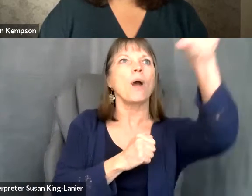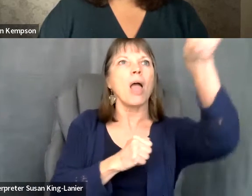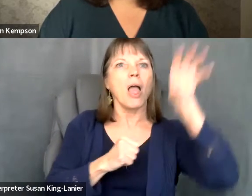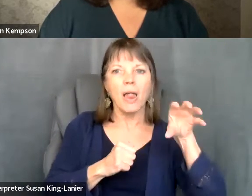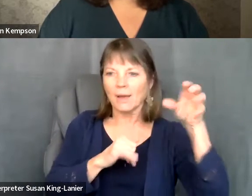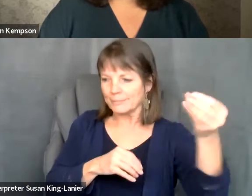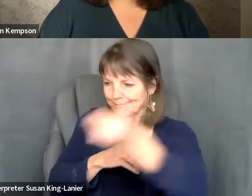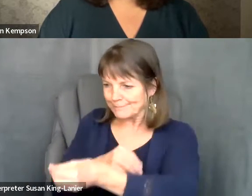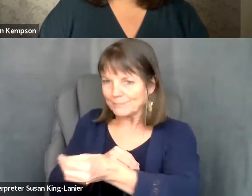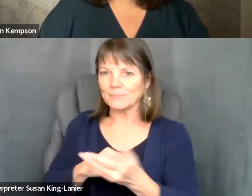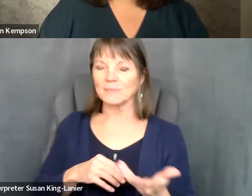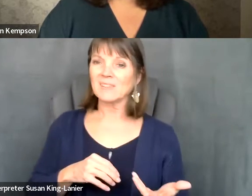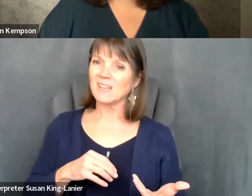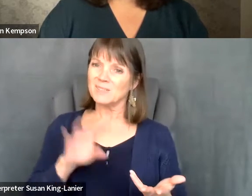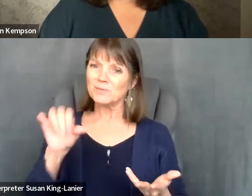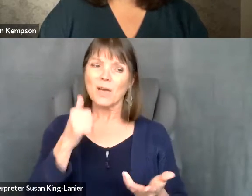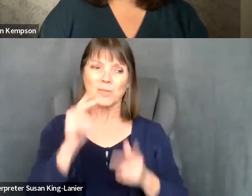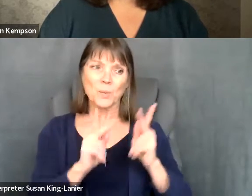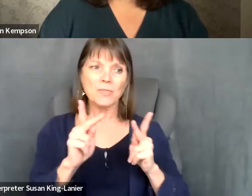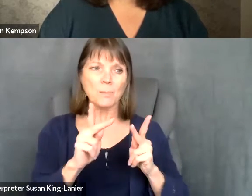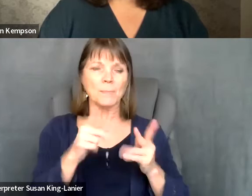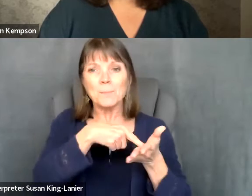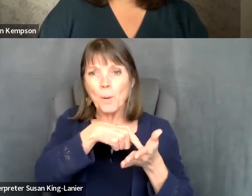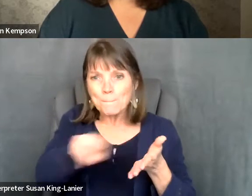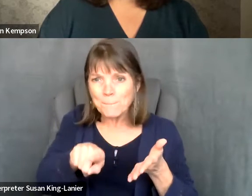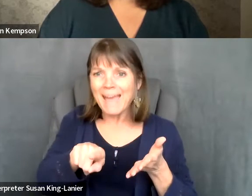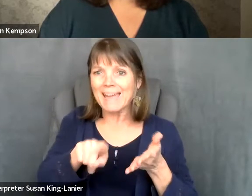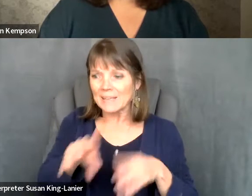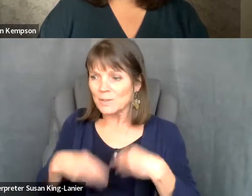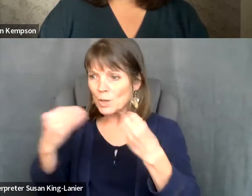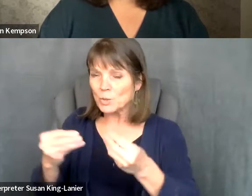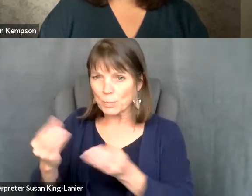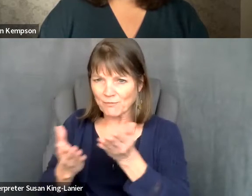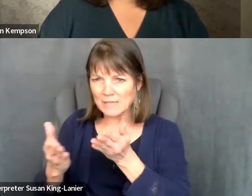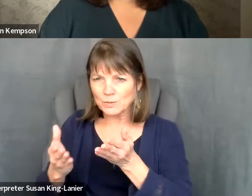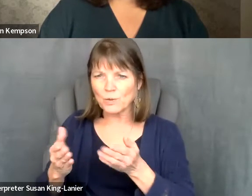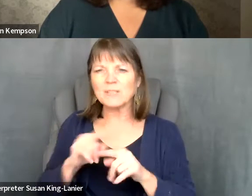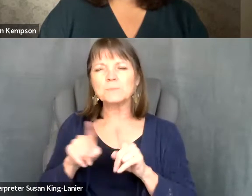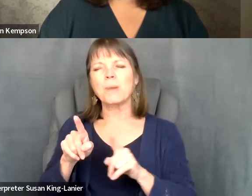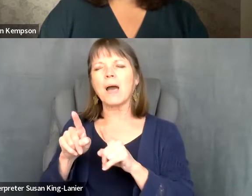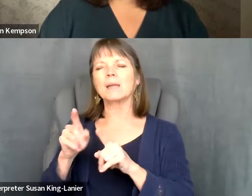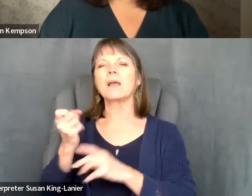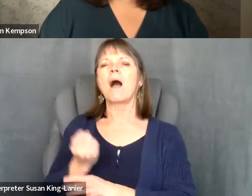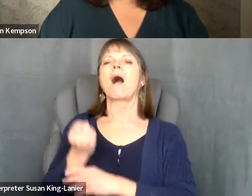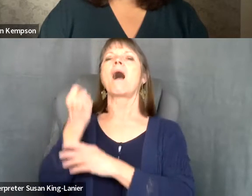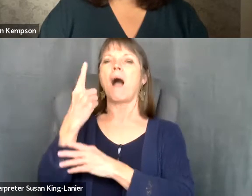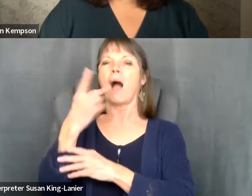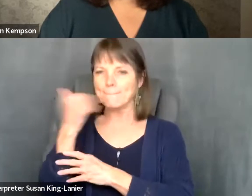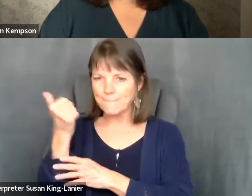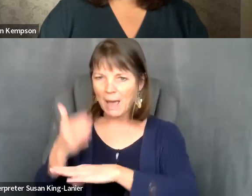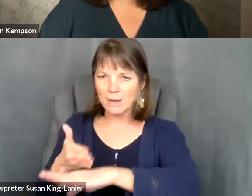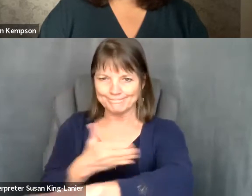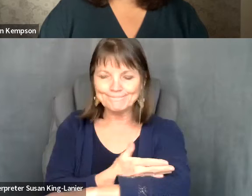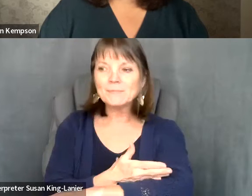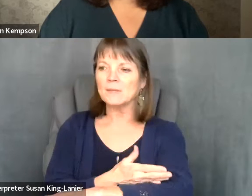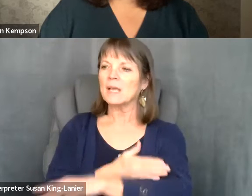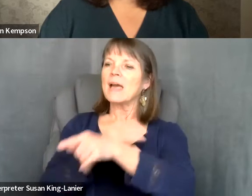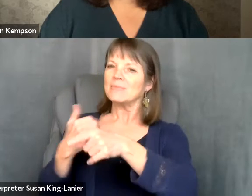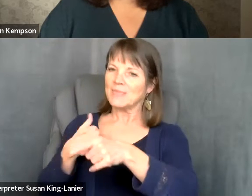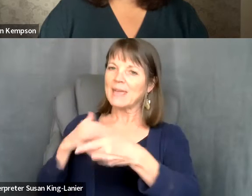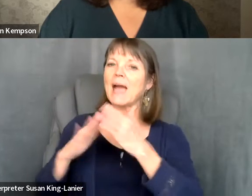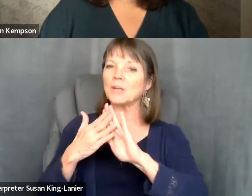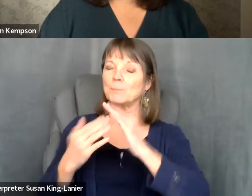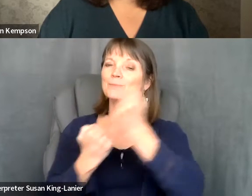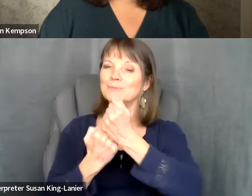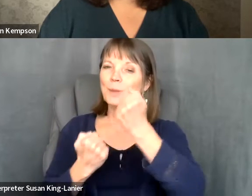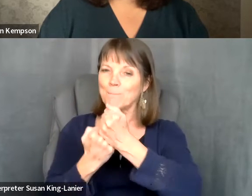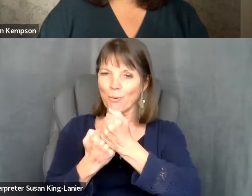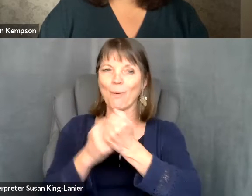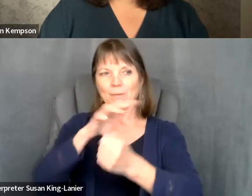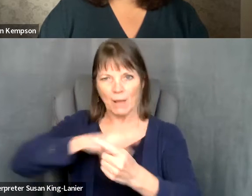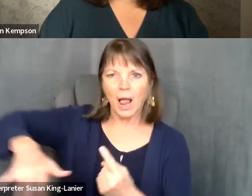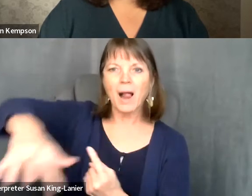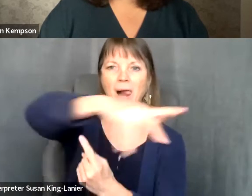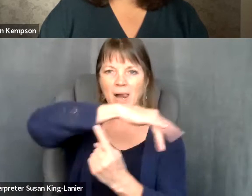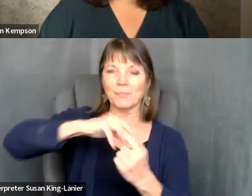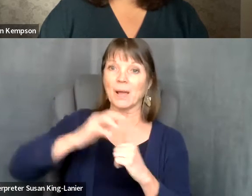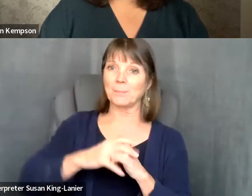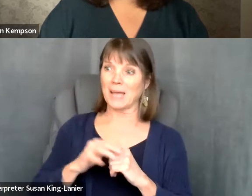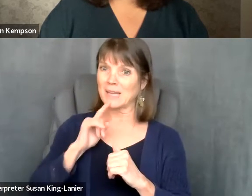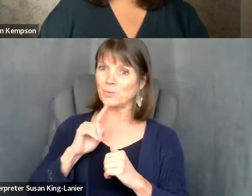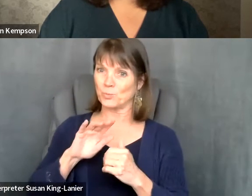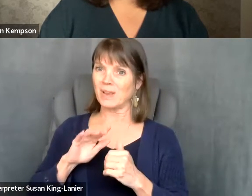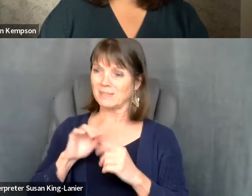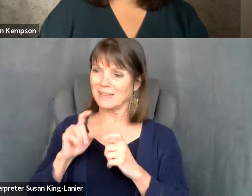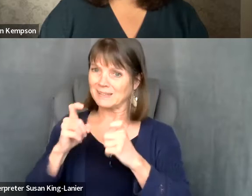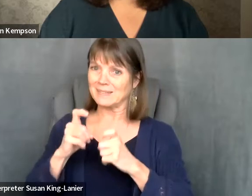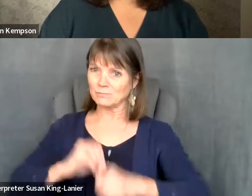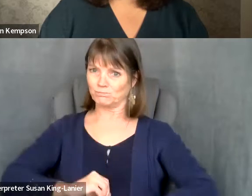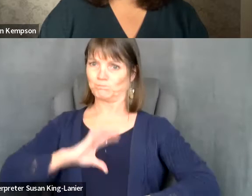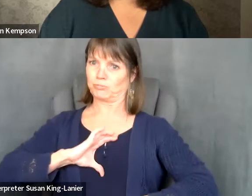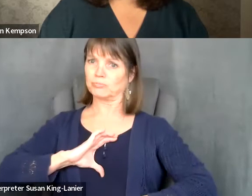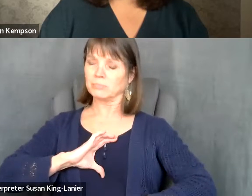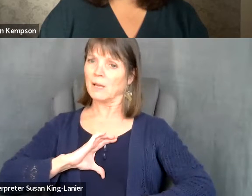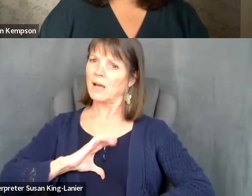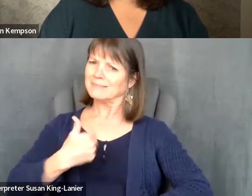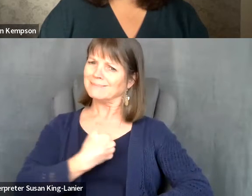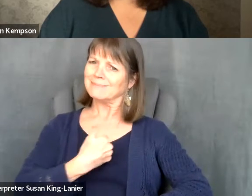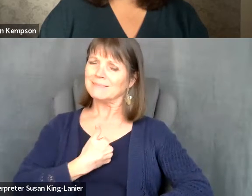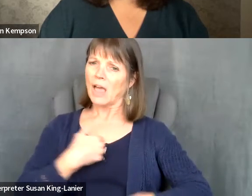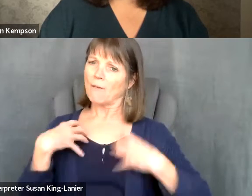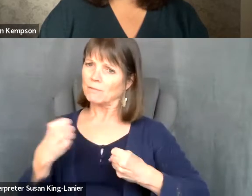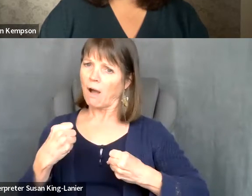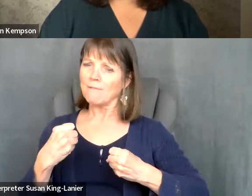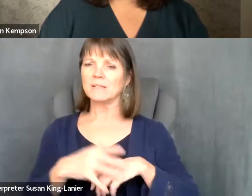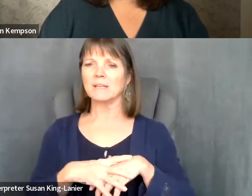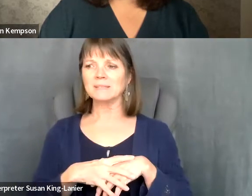Michael Smith: also paid to provide the service, and they they understand that they have a community around them that is happy to get to know them. And it it. It really can strengthen a lot of self-confidence in somebody to know that's out there that they won't be able to get just